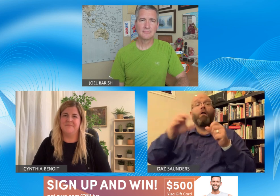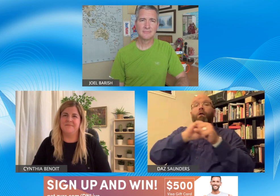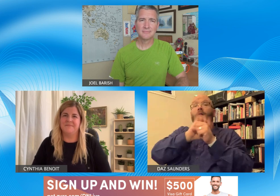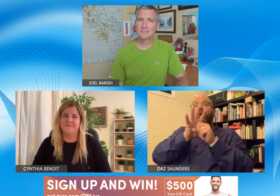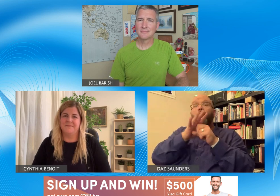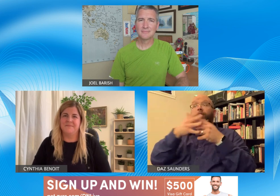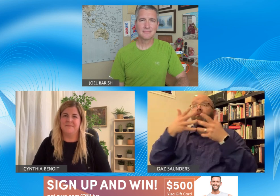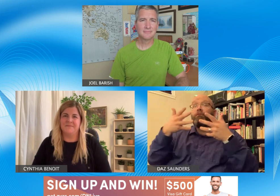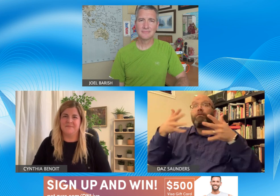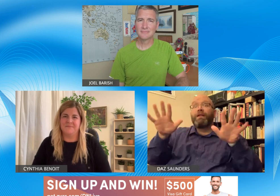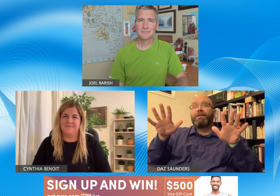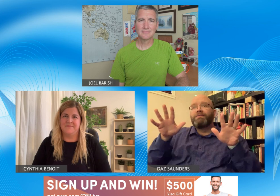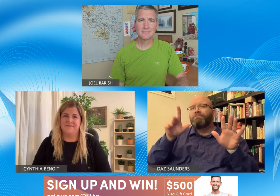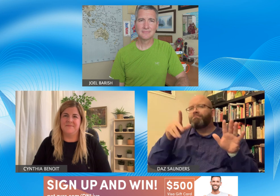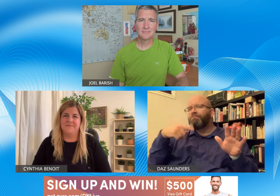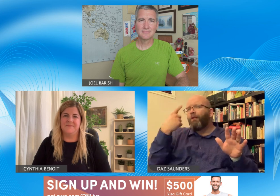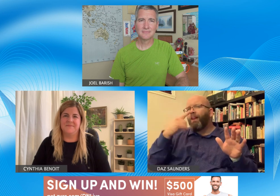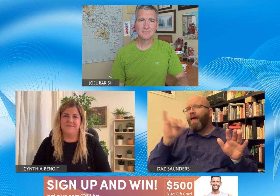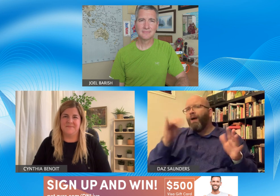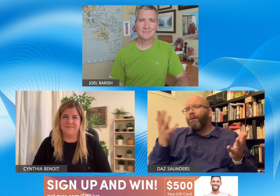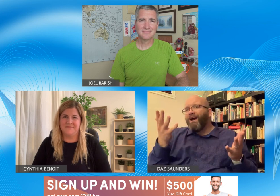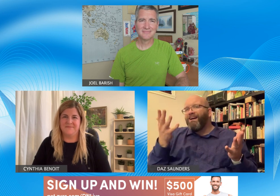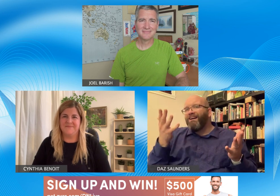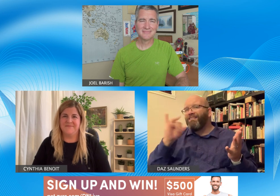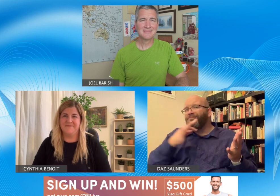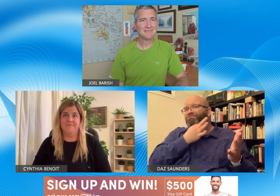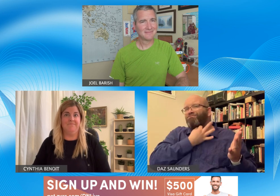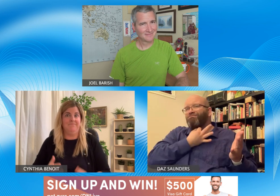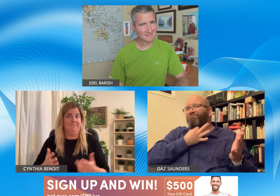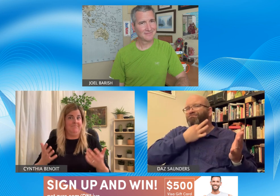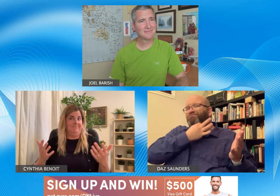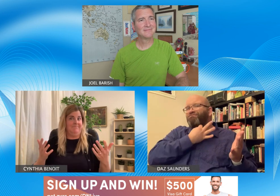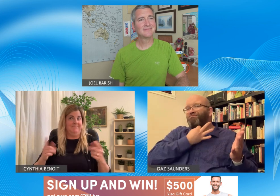The real question remains, post Covid-19, what will things look like? Will there still be support towards LSQ?